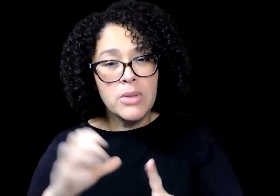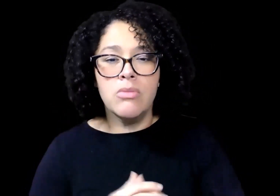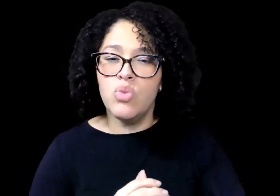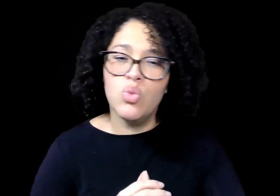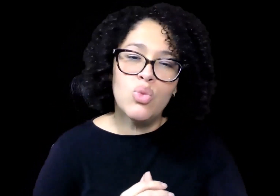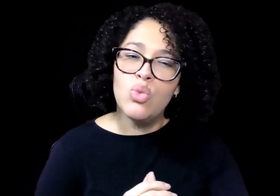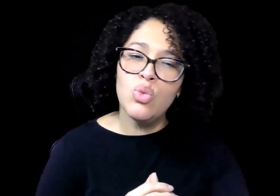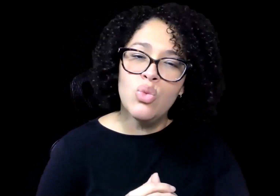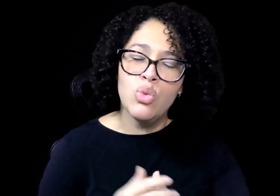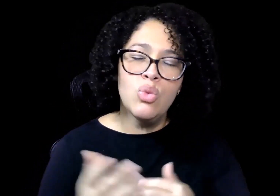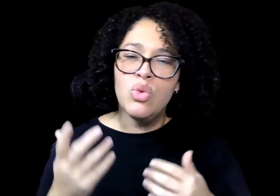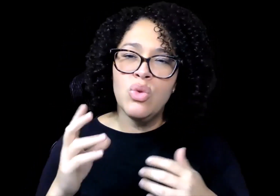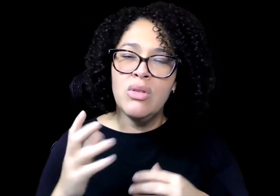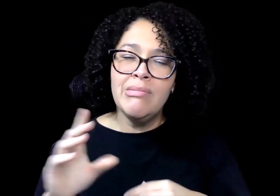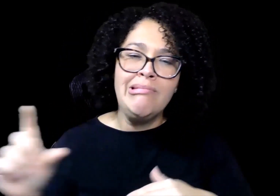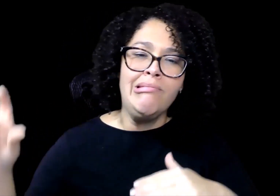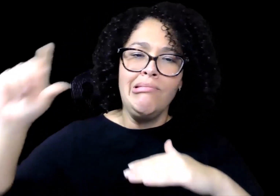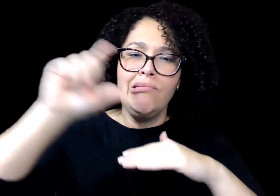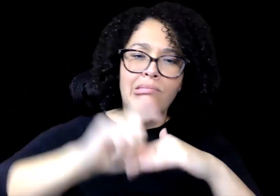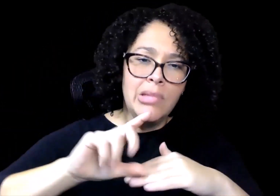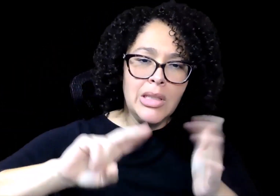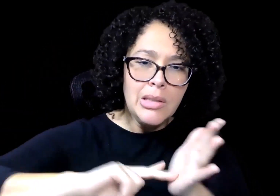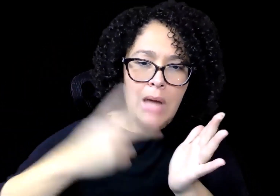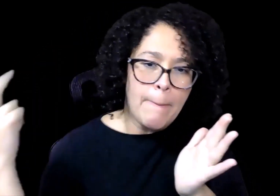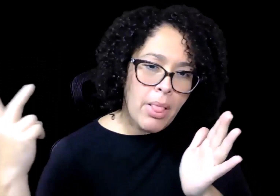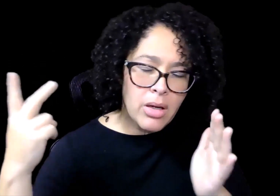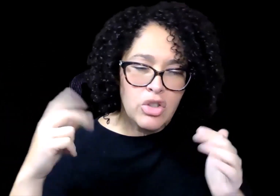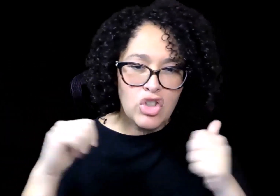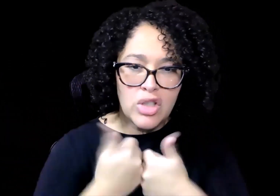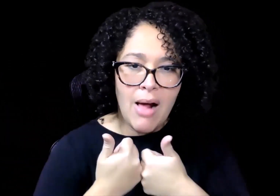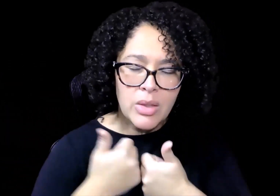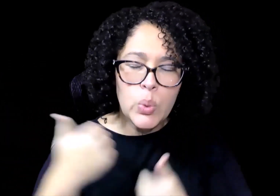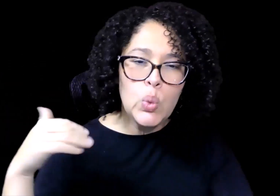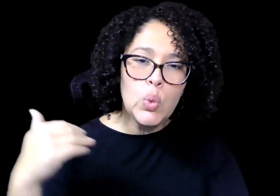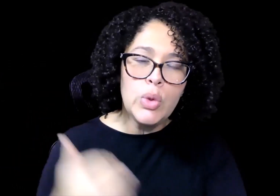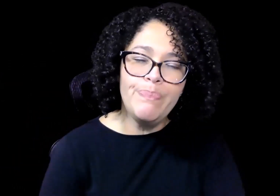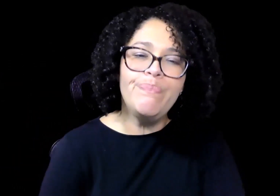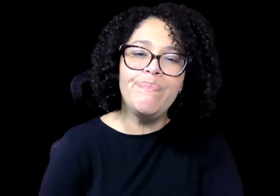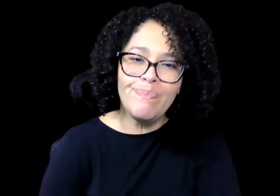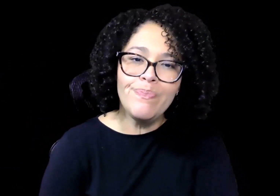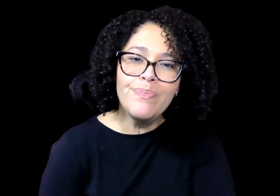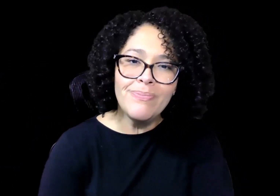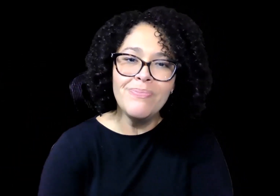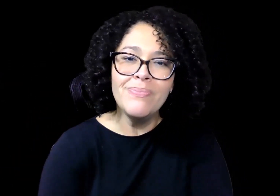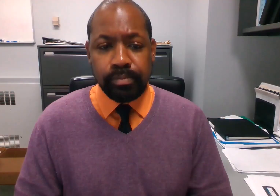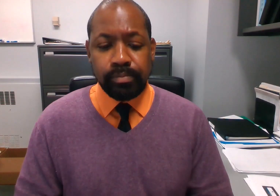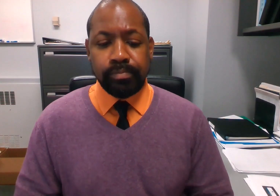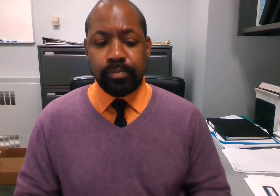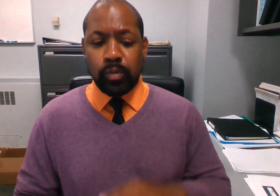but being a deaf person of color adds to that difficulty it's a double challenge